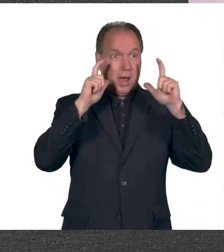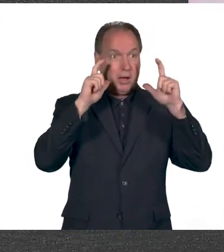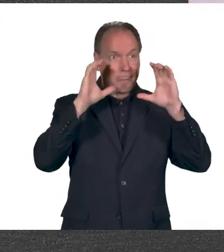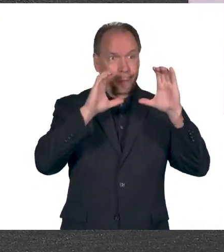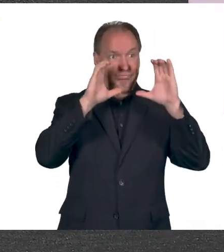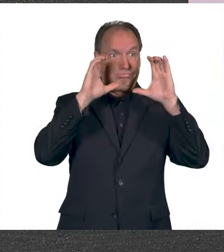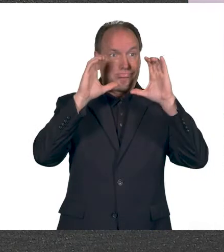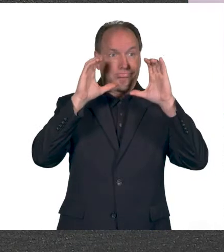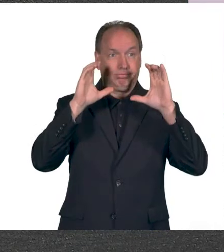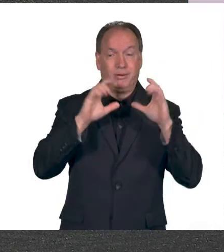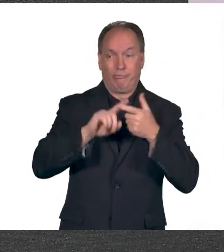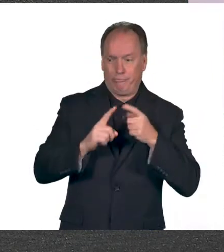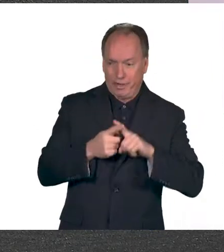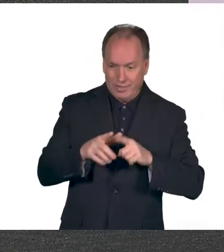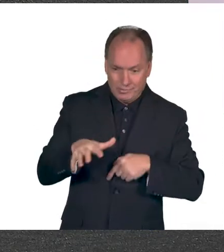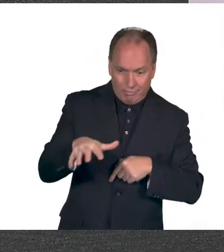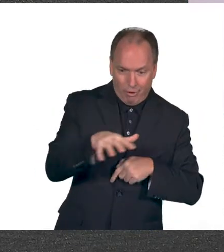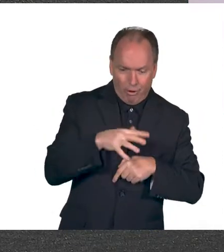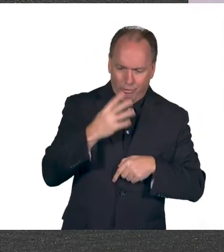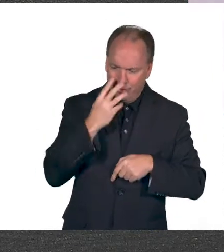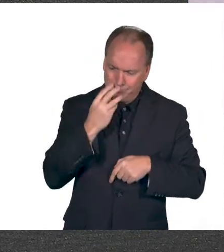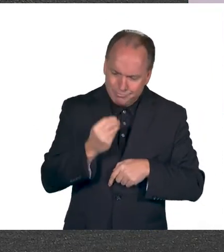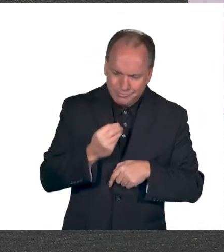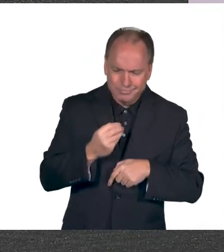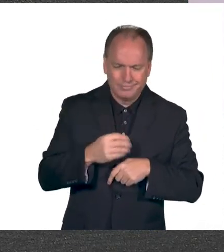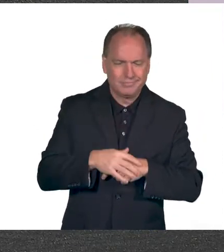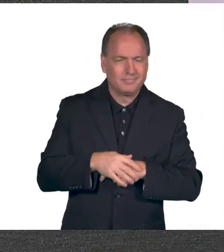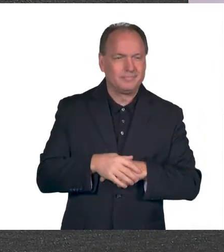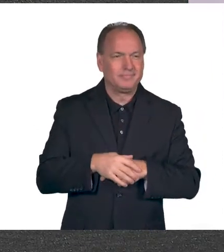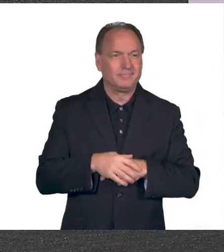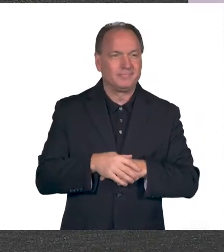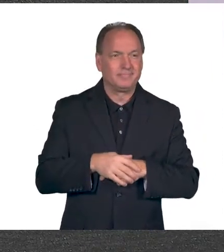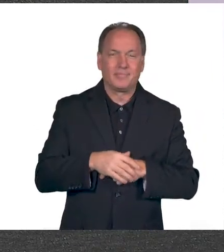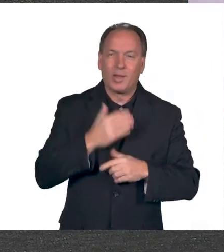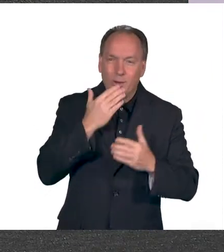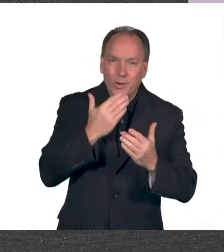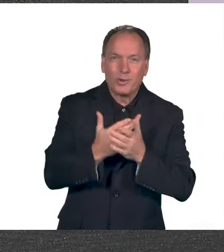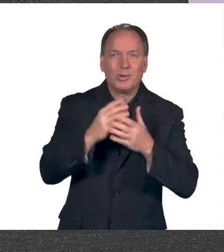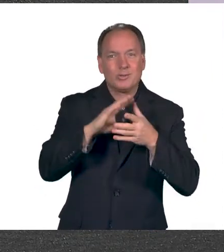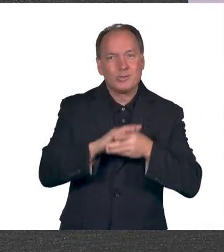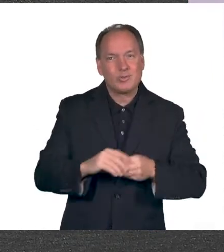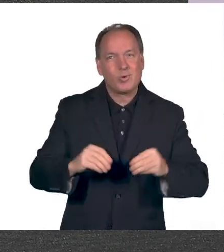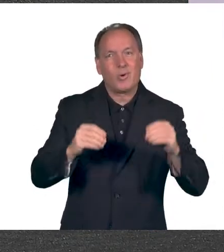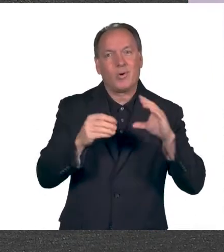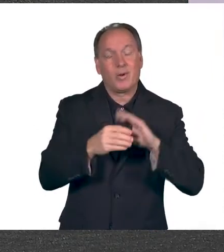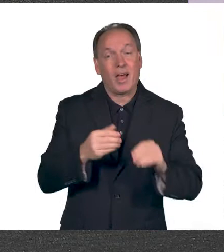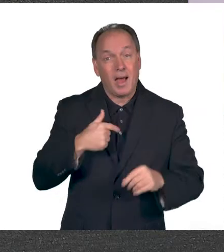and his friends are finally falling fast asleep. What a good story,